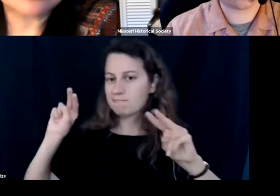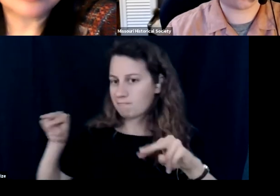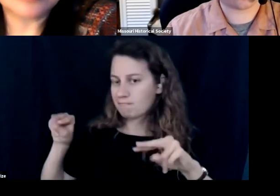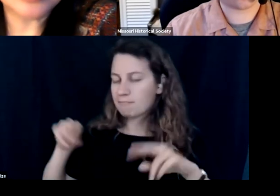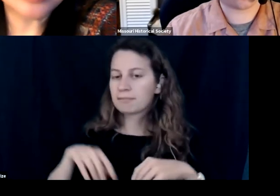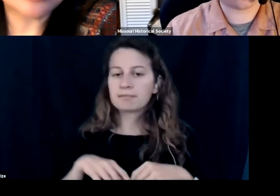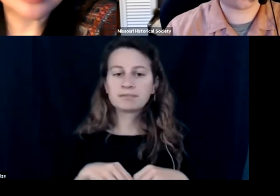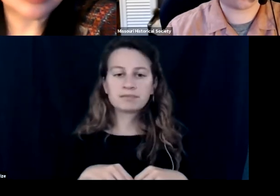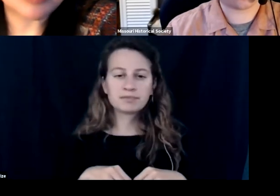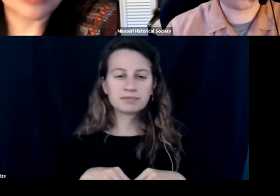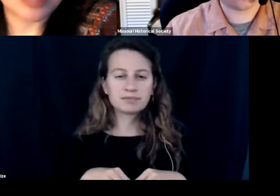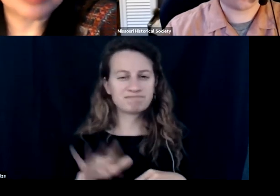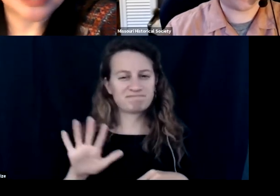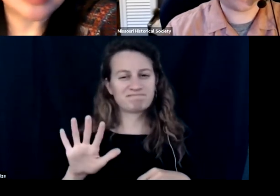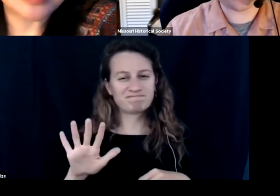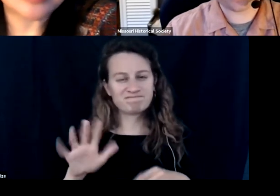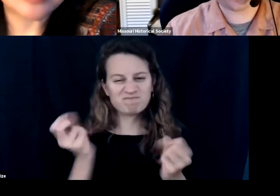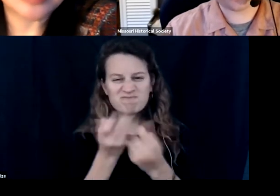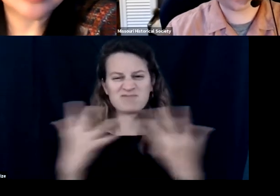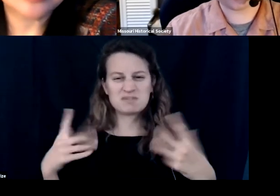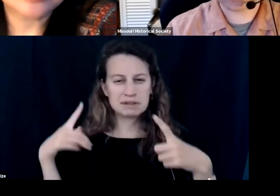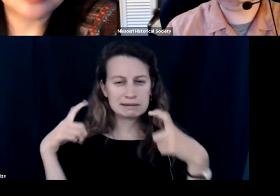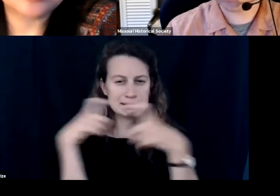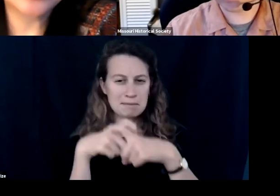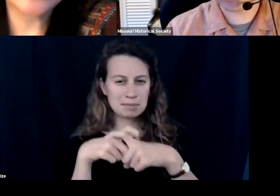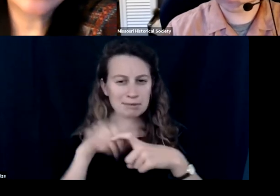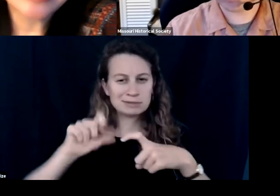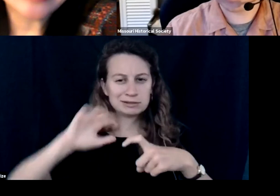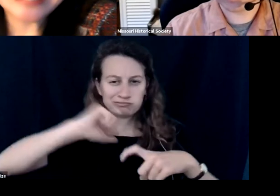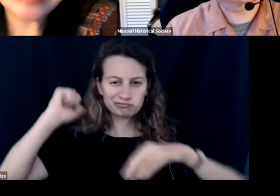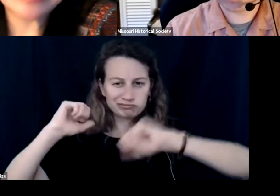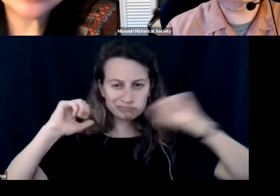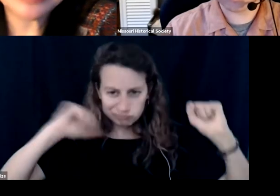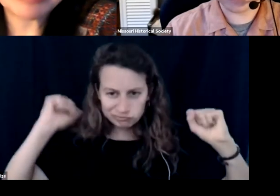Alaska. Um, you know, when people when when you go to war,